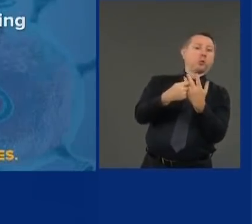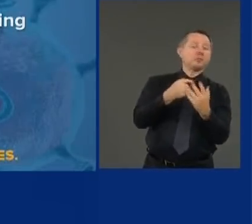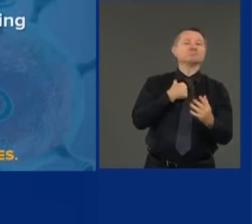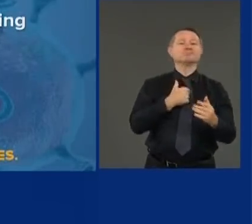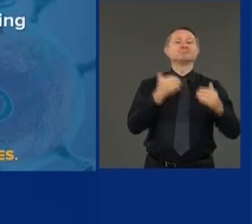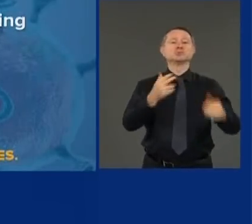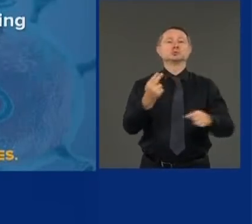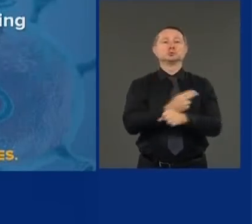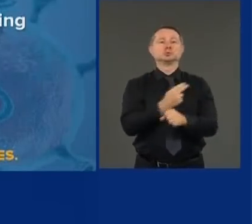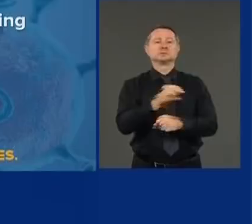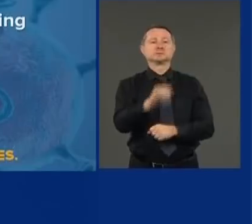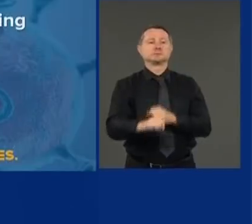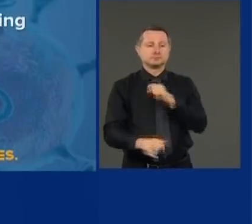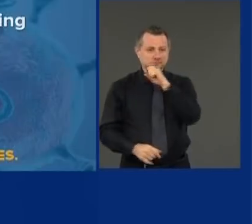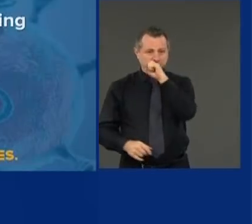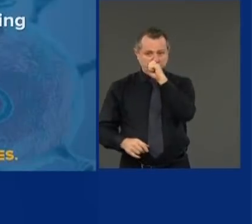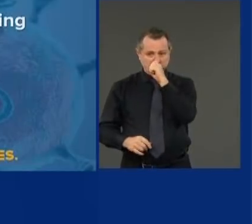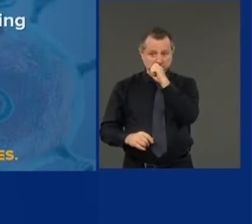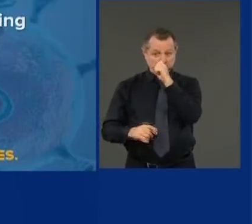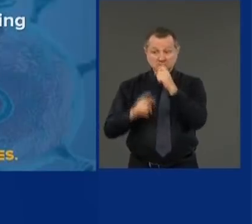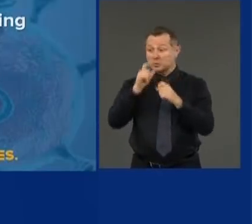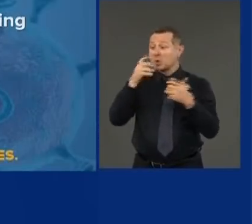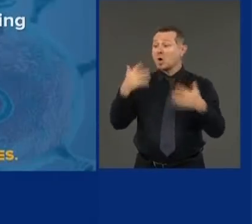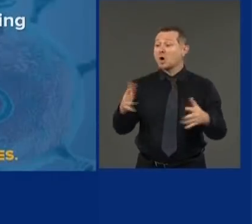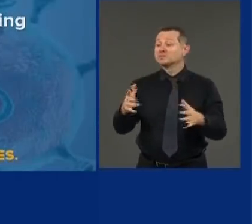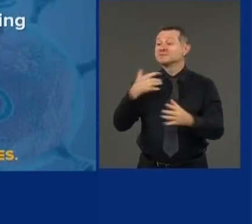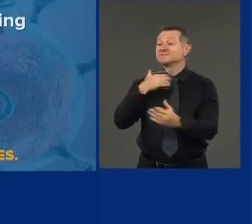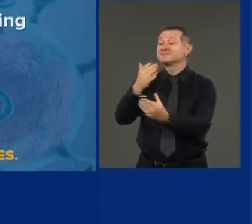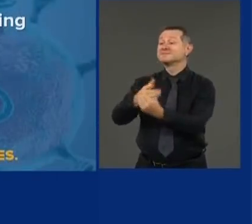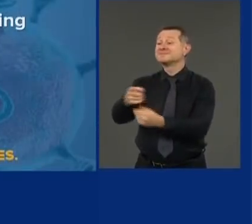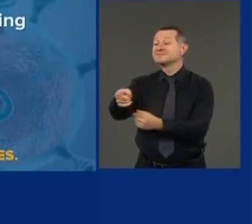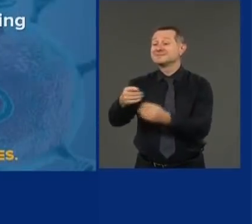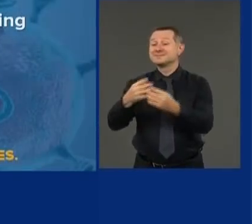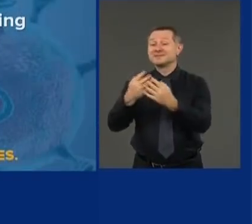AND THERE IS A WAY TO GET COVID OUT OF THE AIR, THEN WE WANT TO